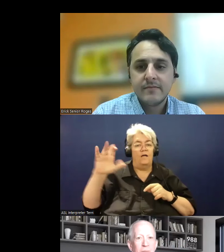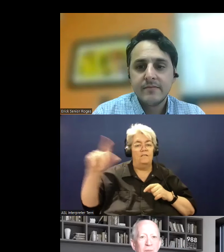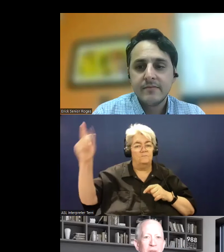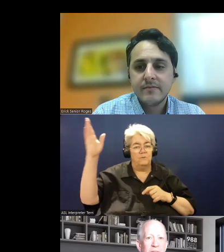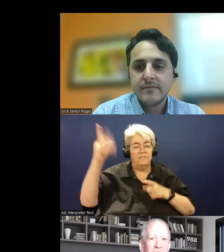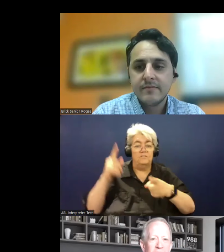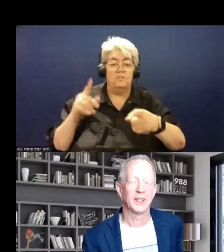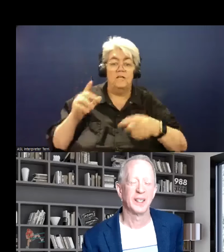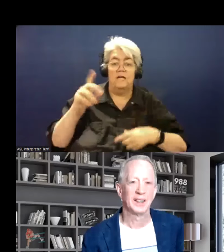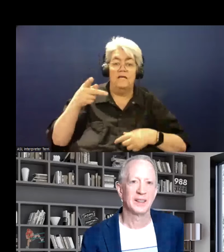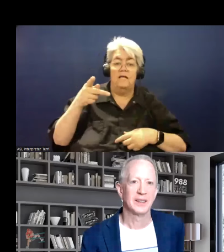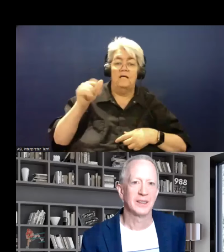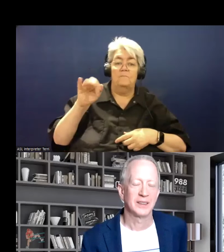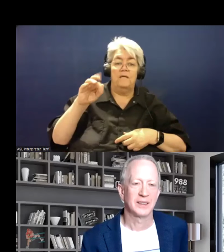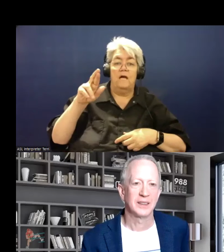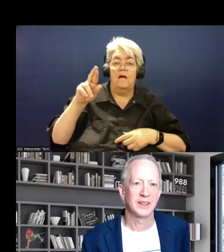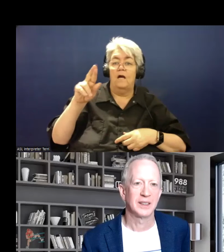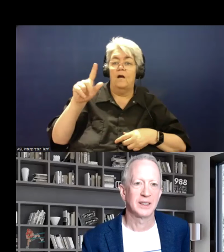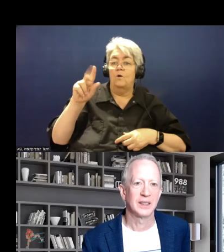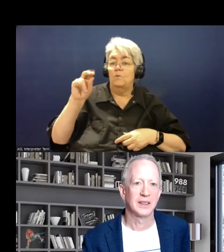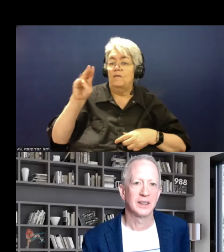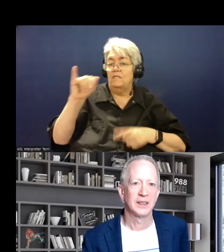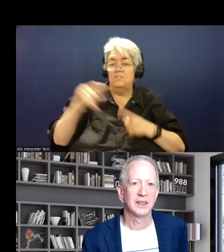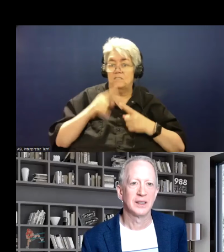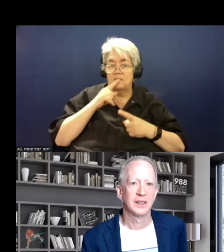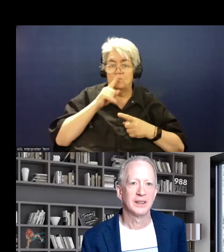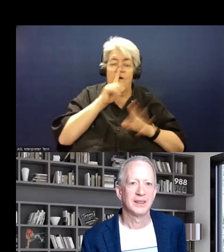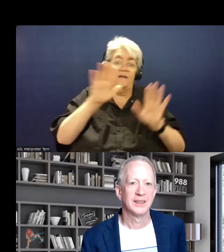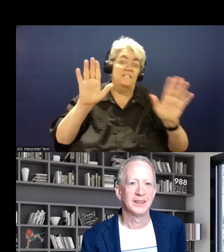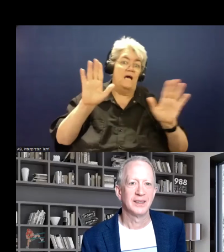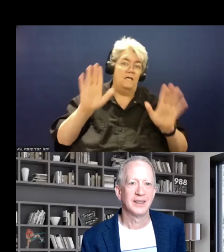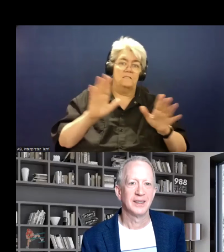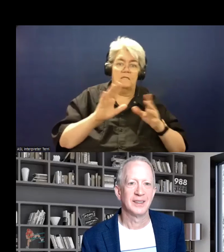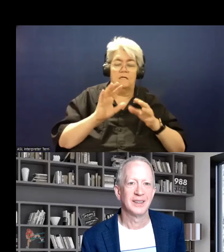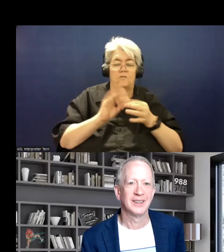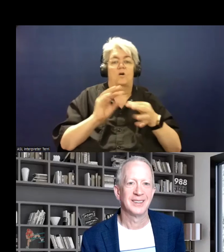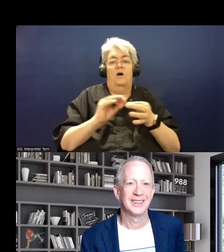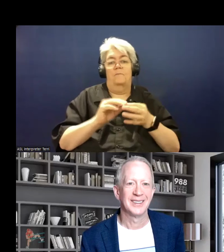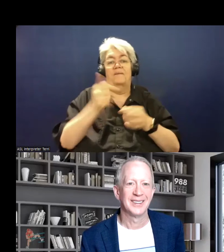THANK YOU, THAT WAS A GREAT TEN MINUTES OF TELLING EVERYONE WHAT